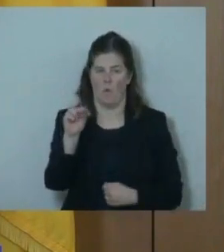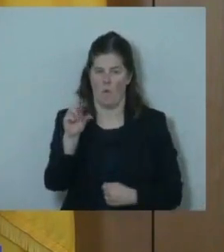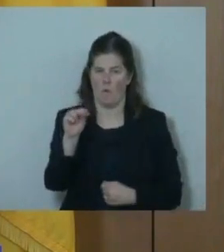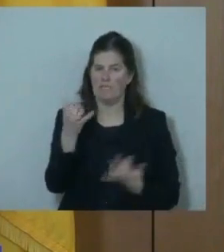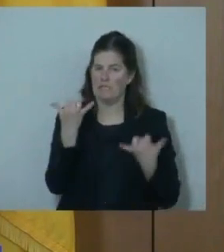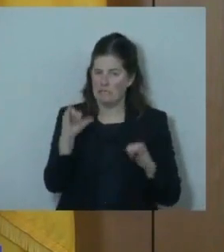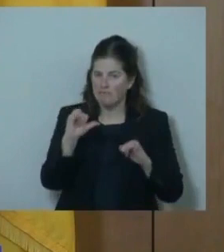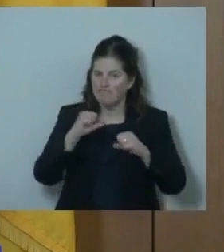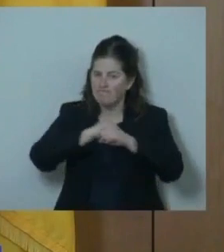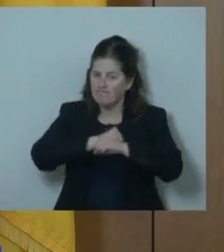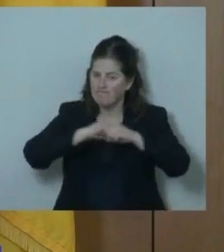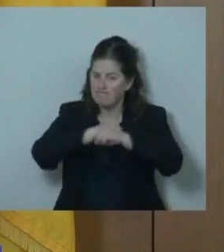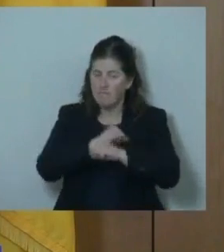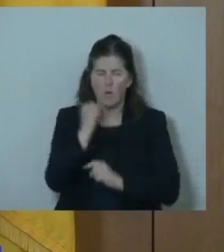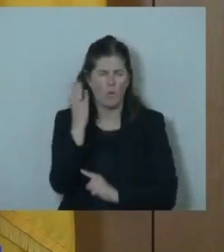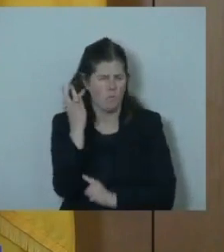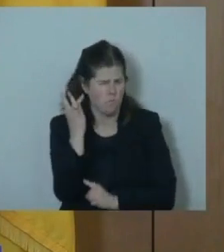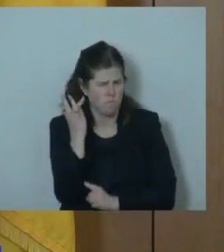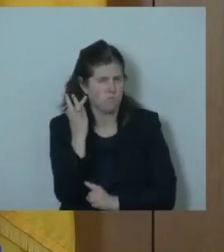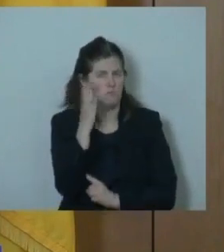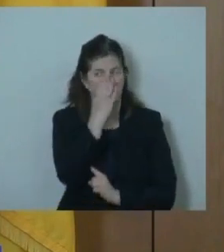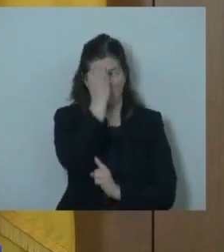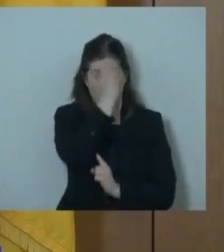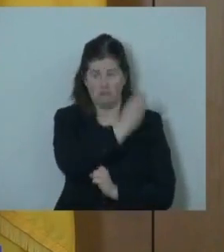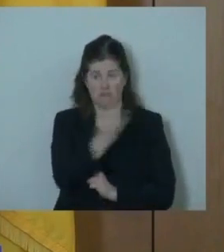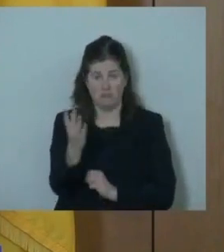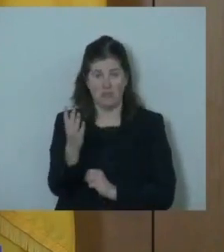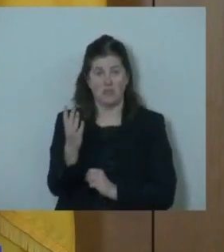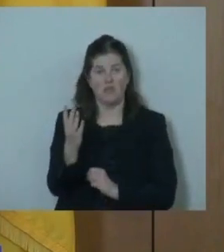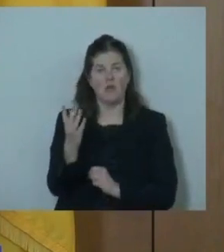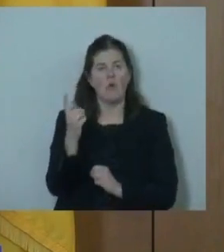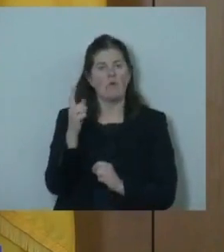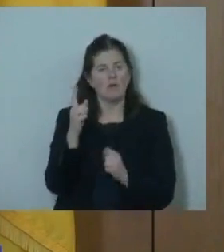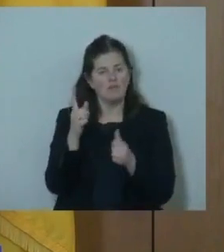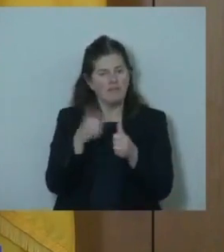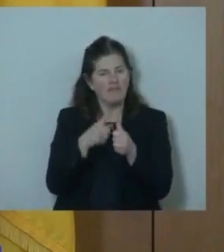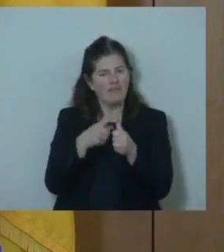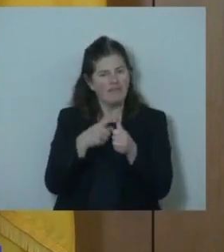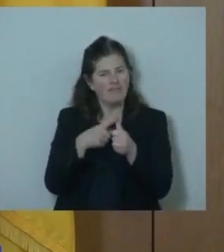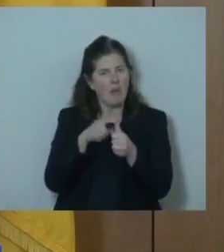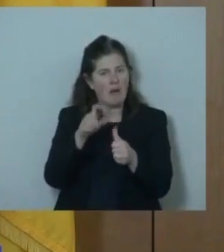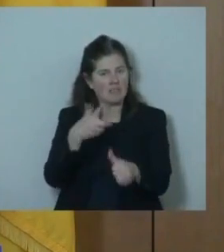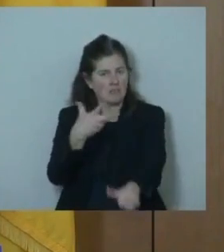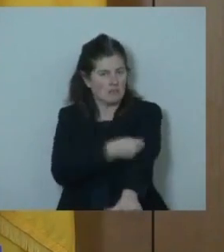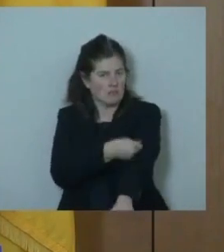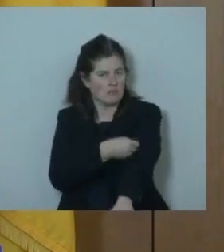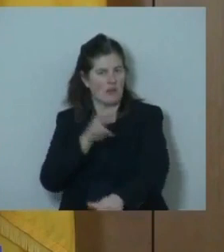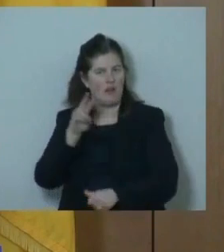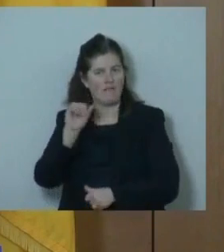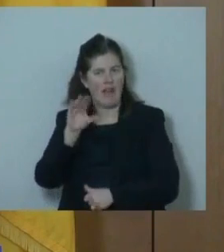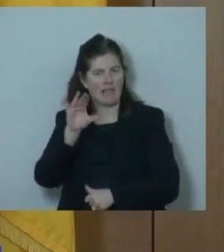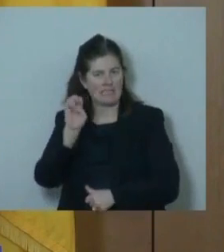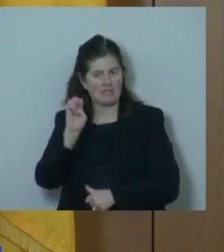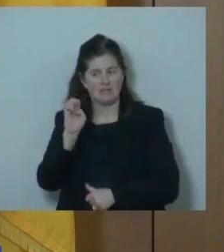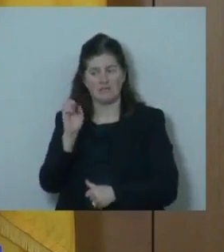WE ARE NOT OUT OF THIS FIGHT YET. WE ARE NOT OUT OF THE WOODS YET. WHY?